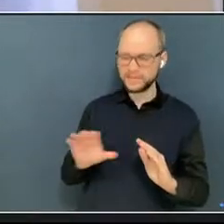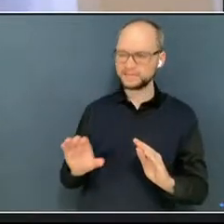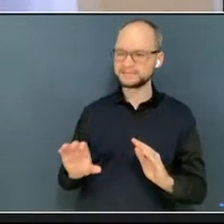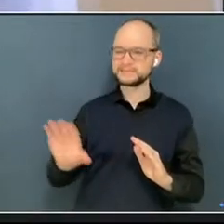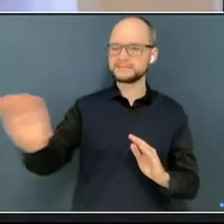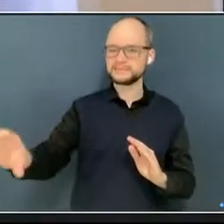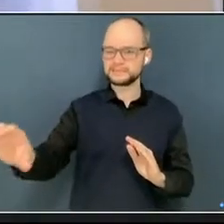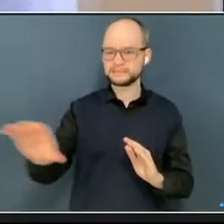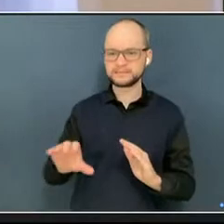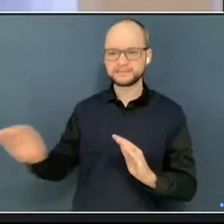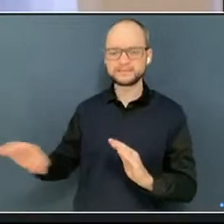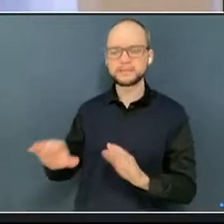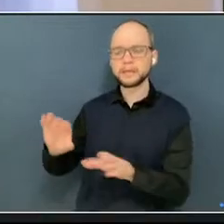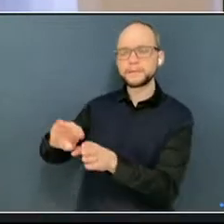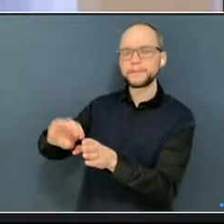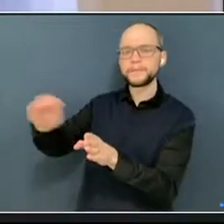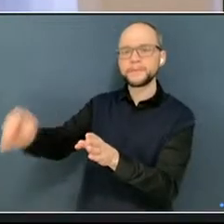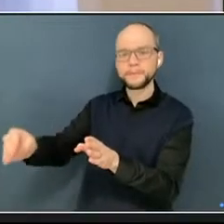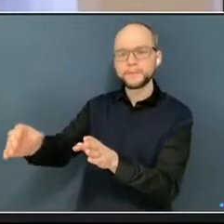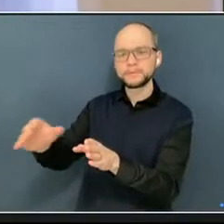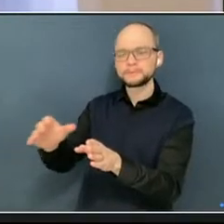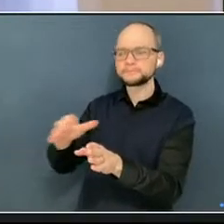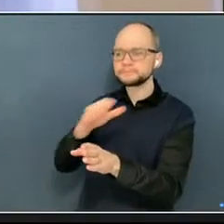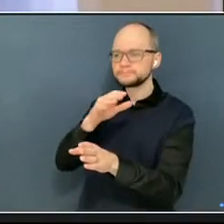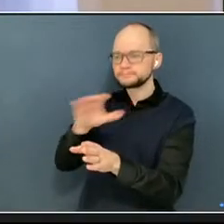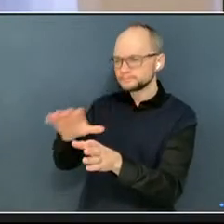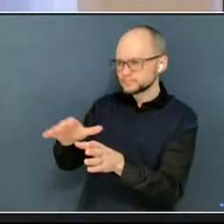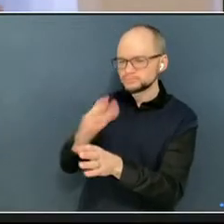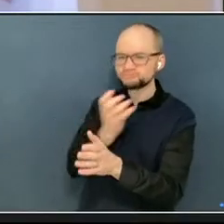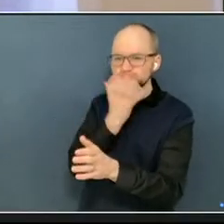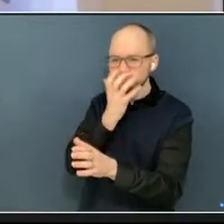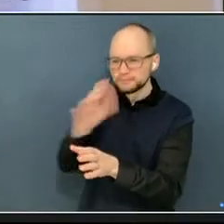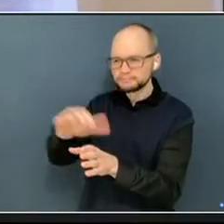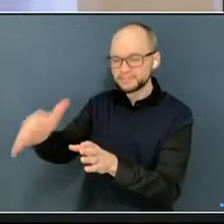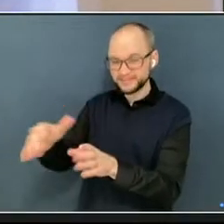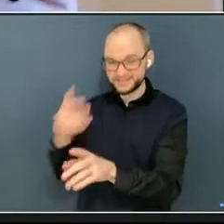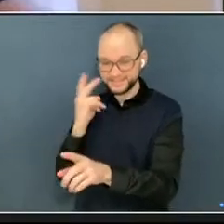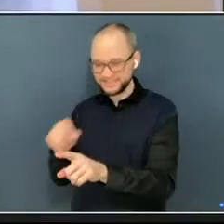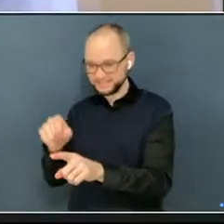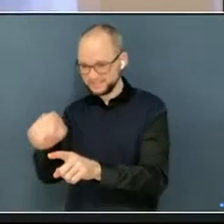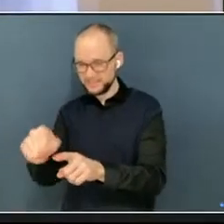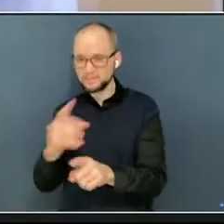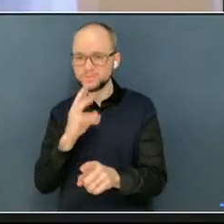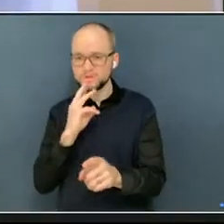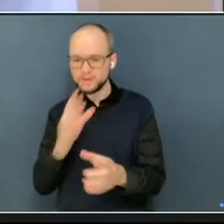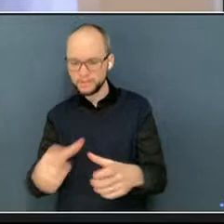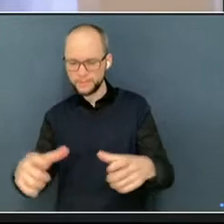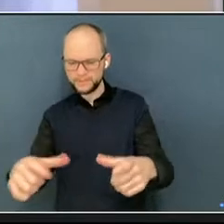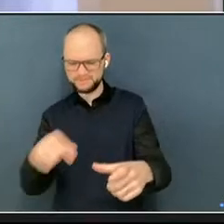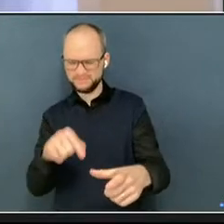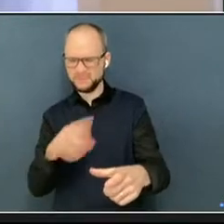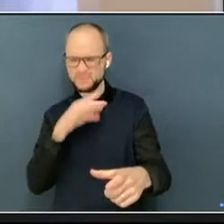The small pond. The water is contaminated. So I turfed the border of it and install water plants.